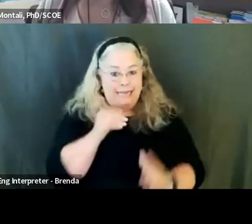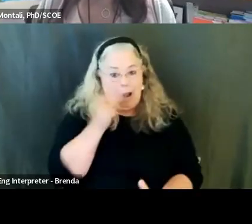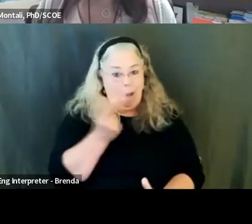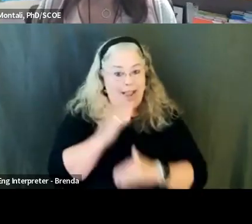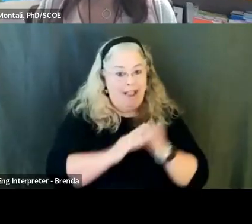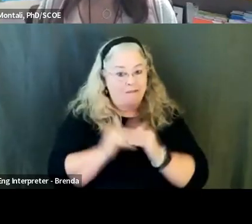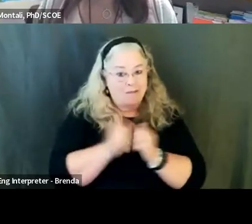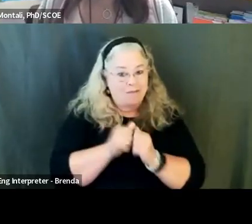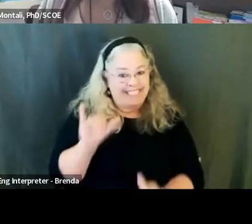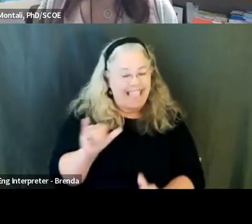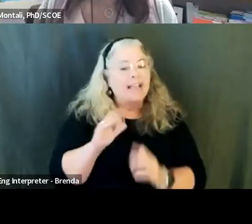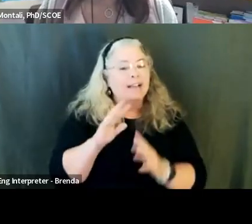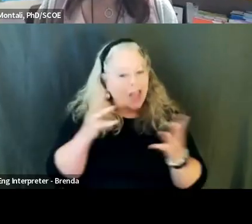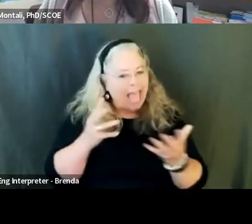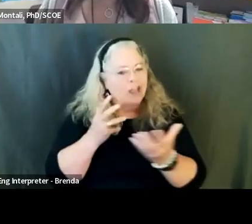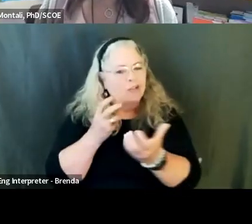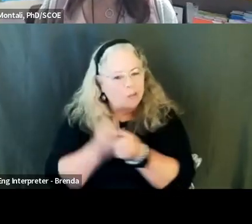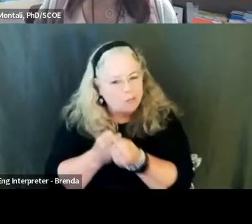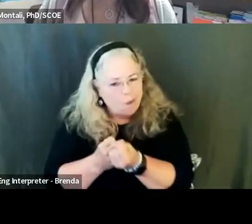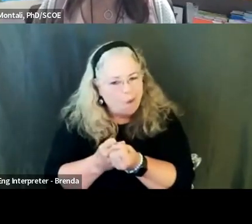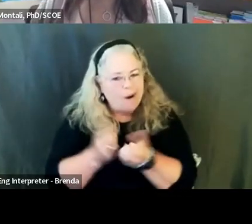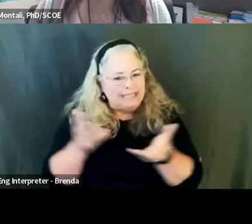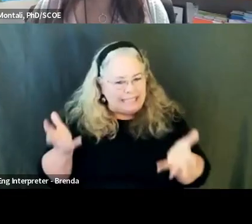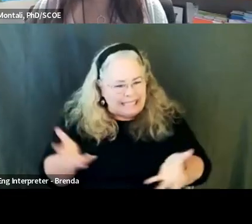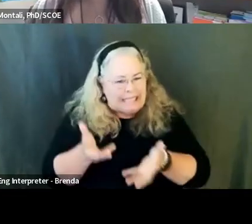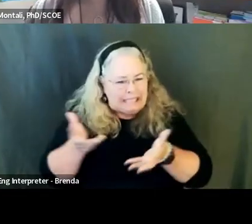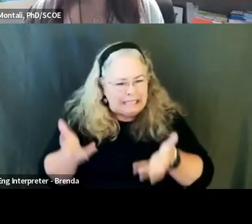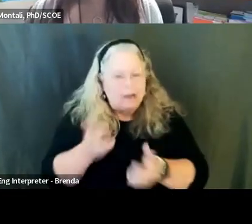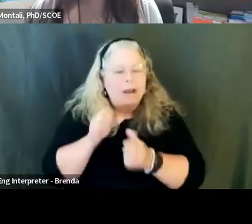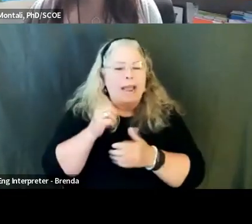lot of support and guardrails that you got to put on to to allow them to feel comfortable in this.